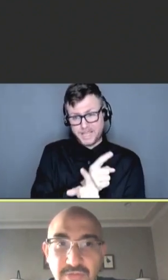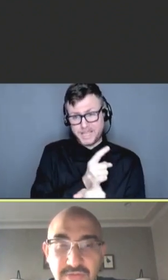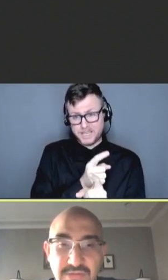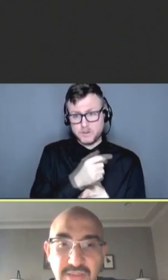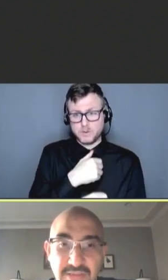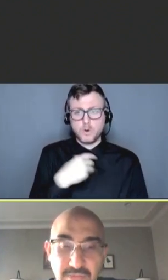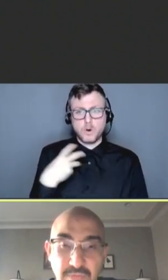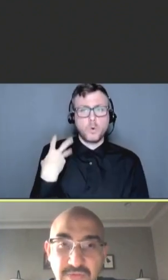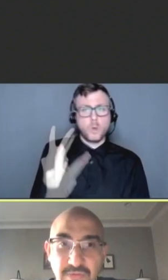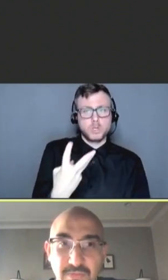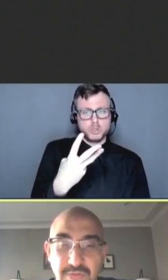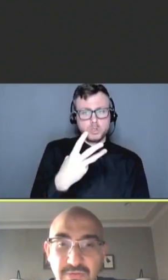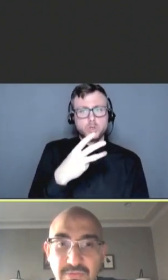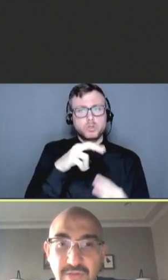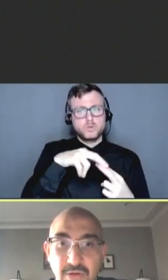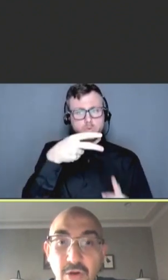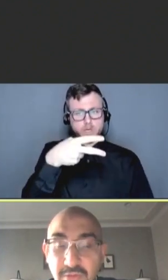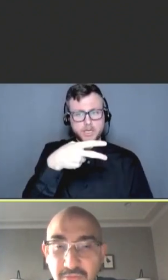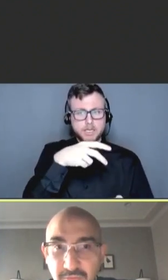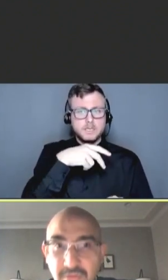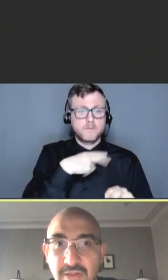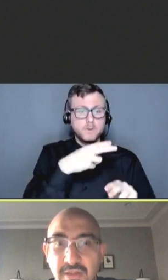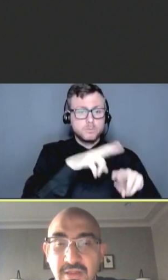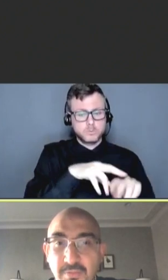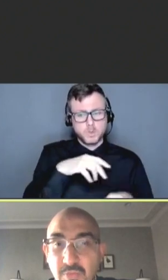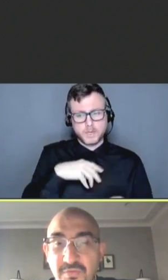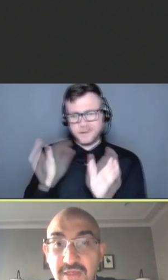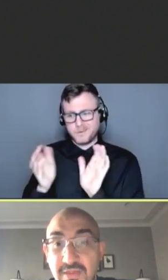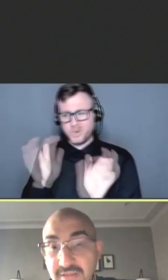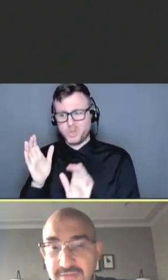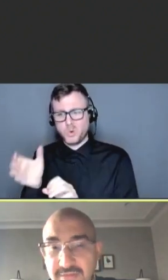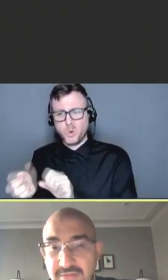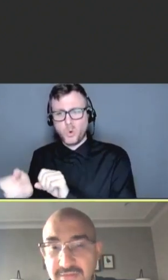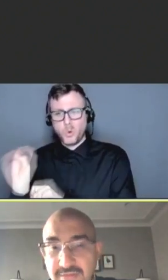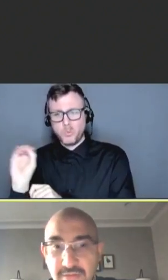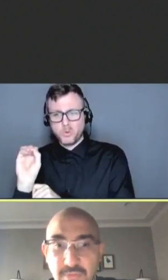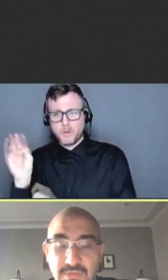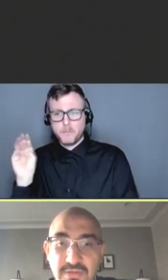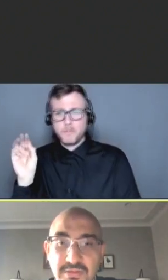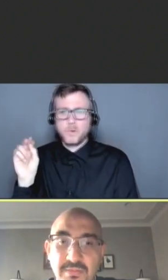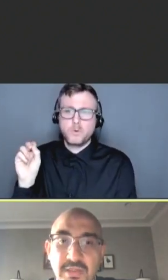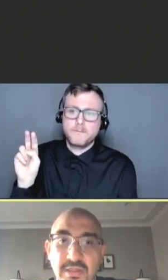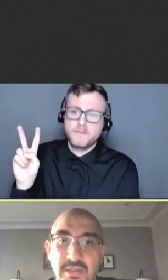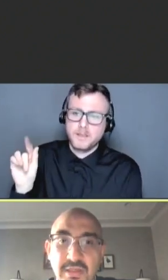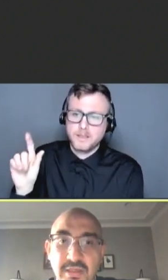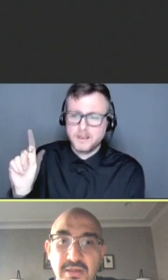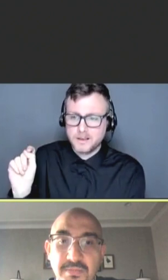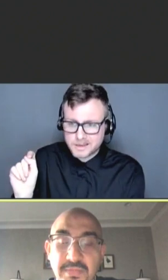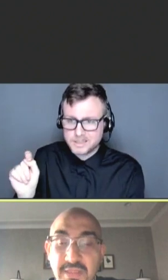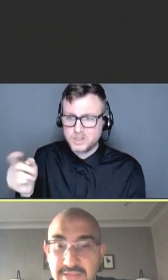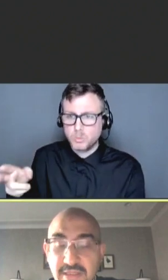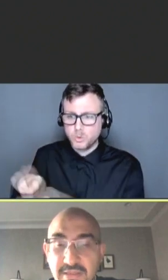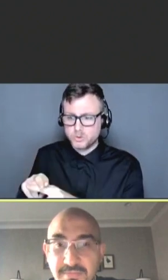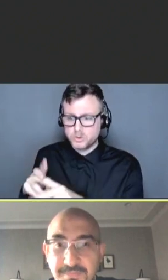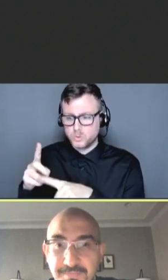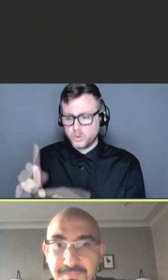strain as a booster, compared to the Omicron monovalent as a booster at the time. Next slide.